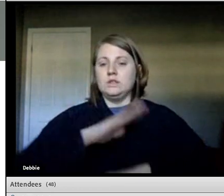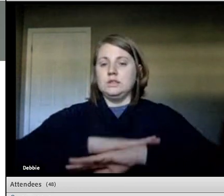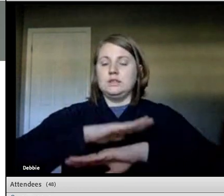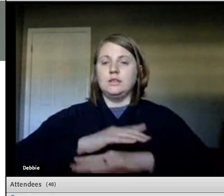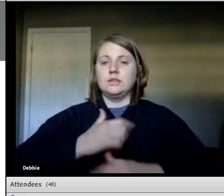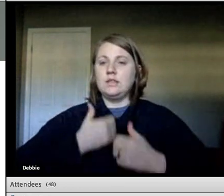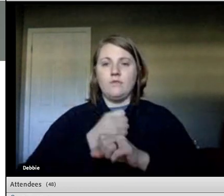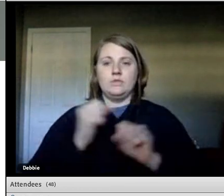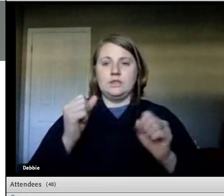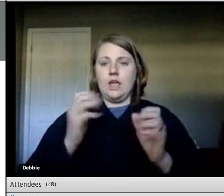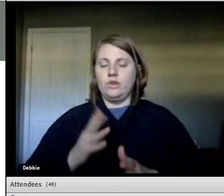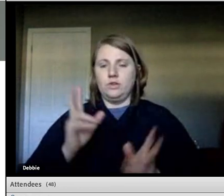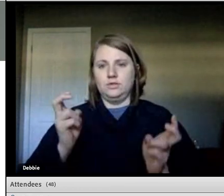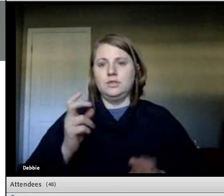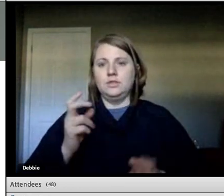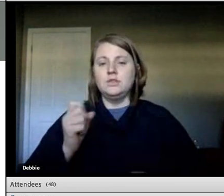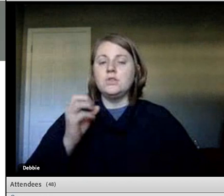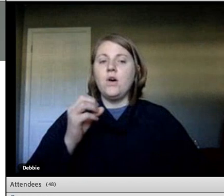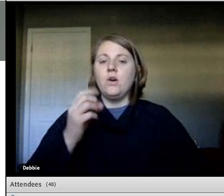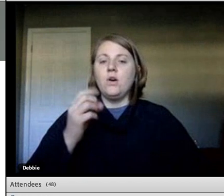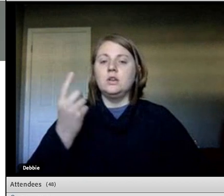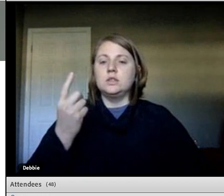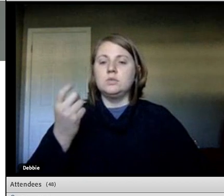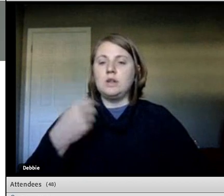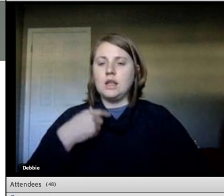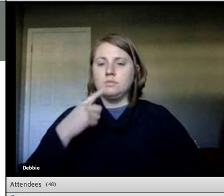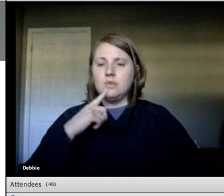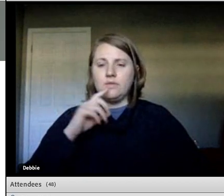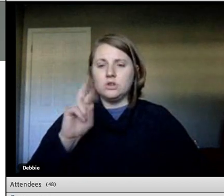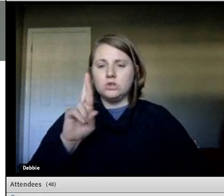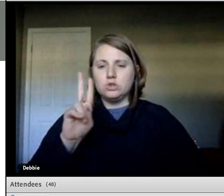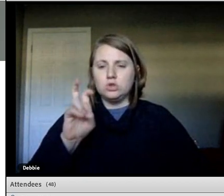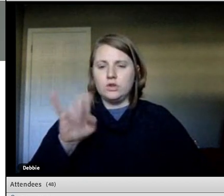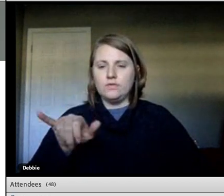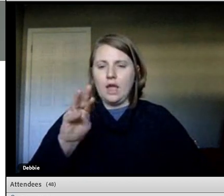Sylvia is asking, "Is SurveyMonkey free?" SurveyMonkey is free for 10 questions